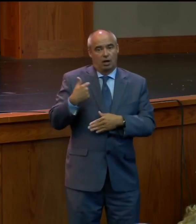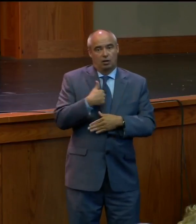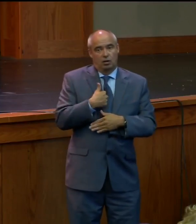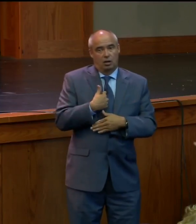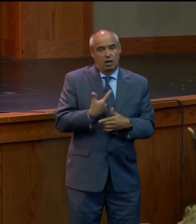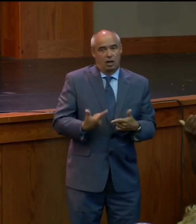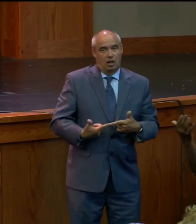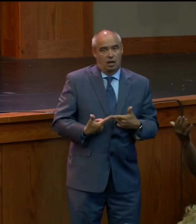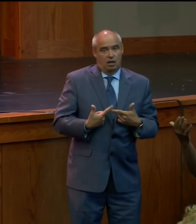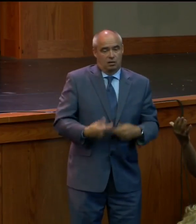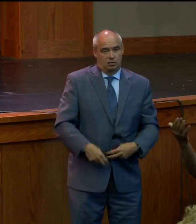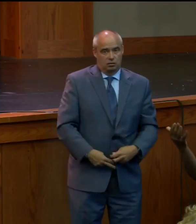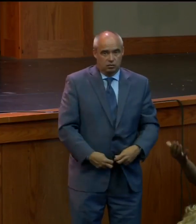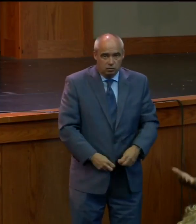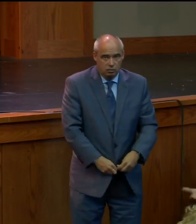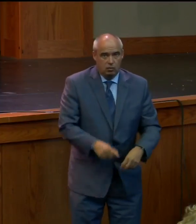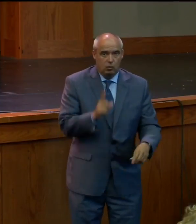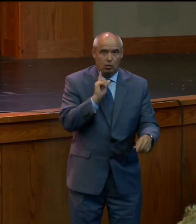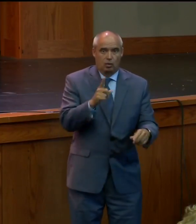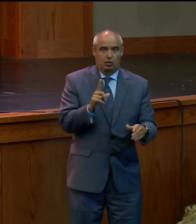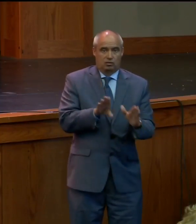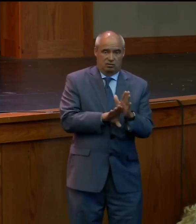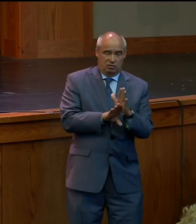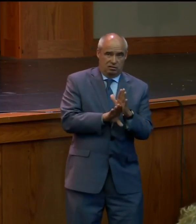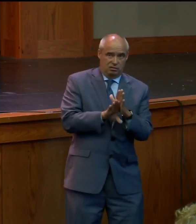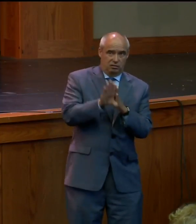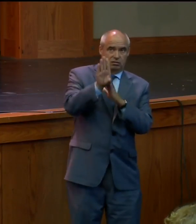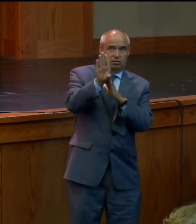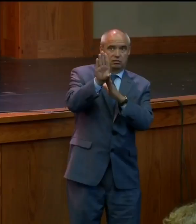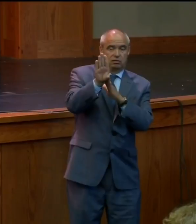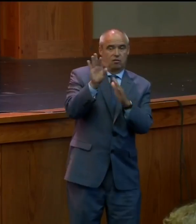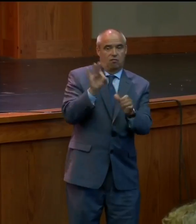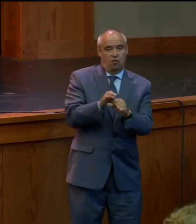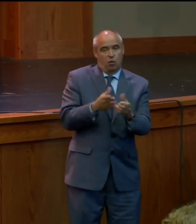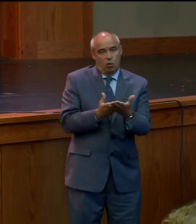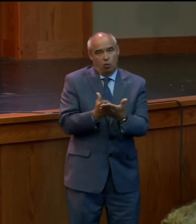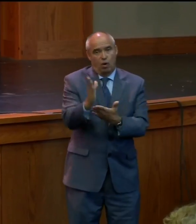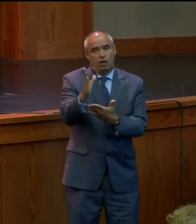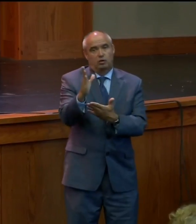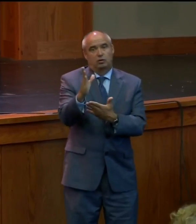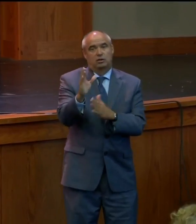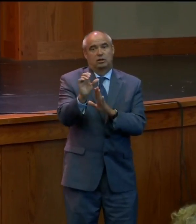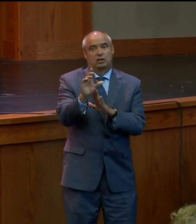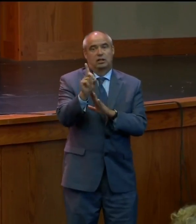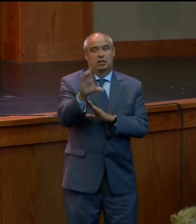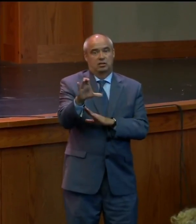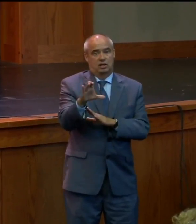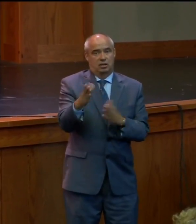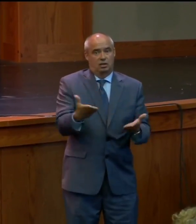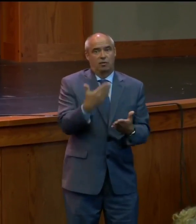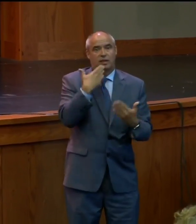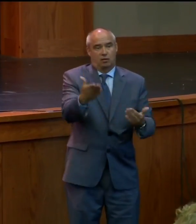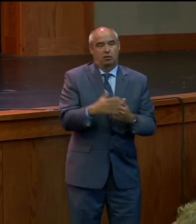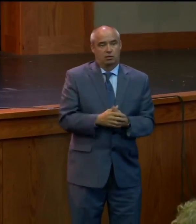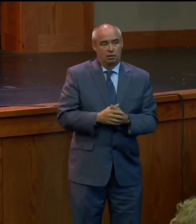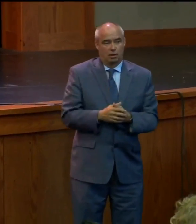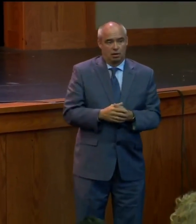LION OVER THE MOUNTAIN AND GET US VOTING RIGHTS IN THE DISTRICT OF COLUMBIA. I THANK YOU. THANK YOU VERY MUCH.